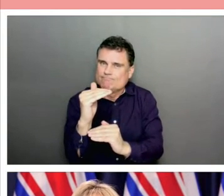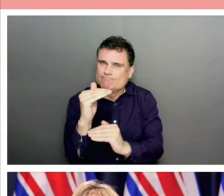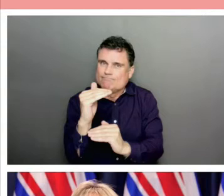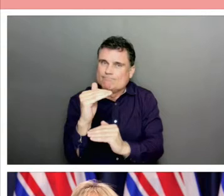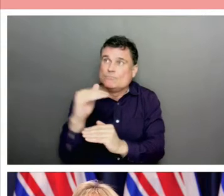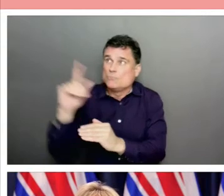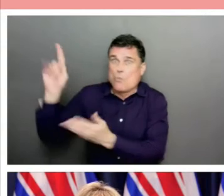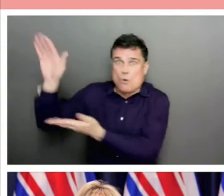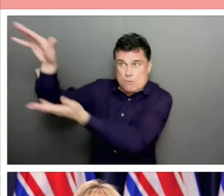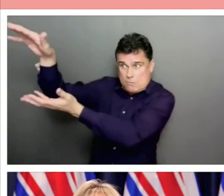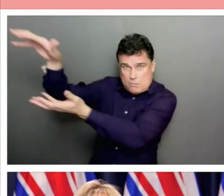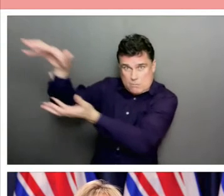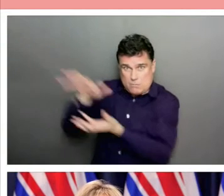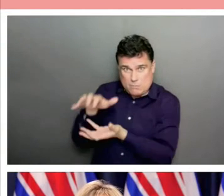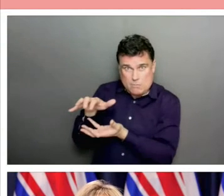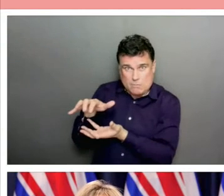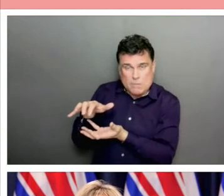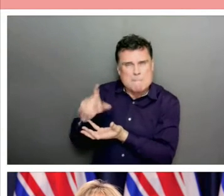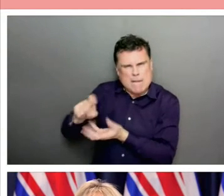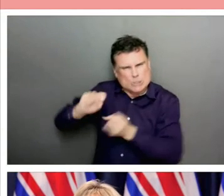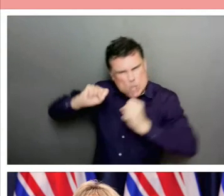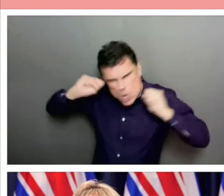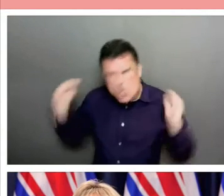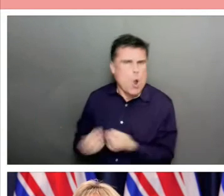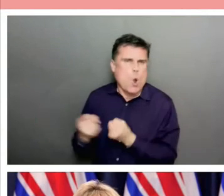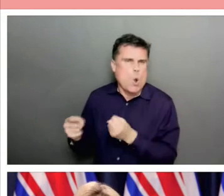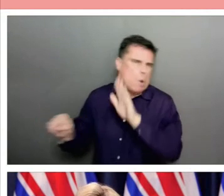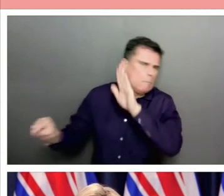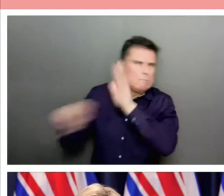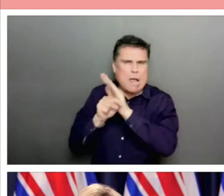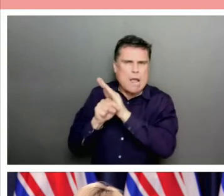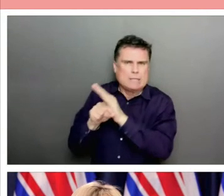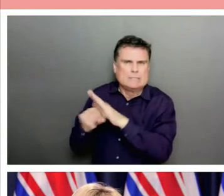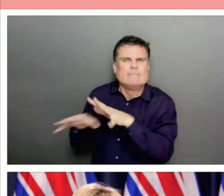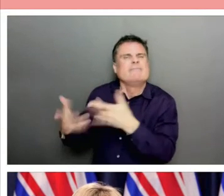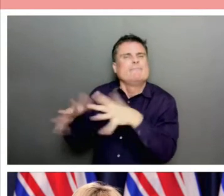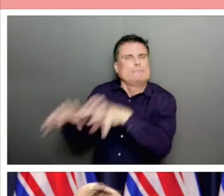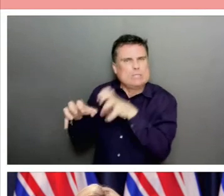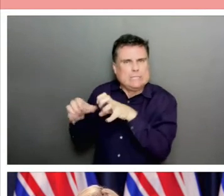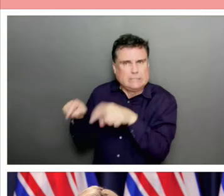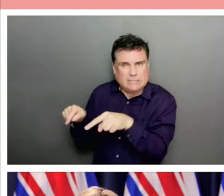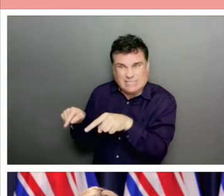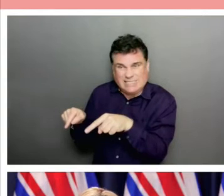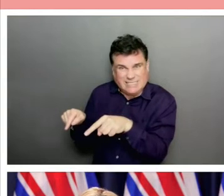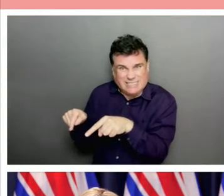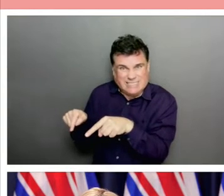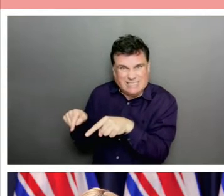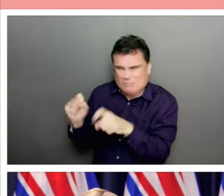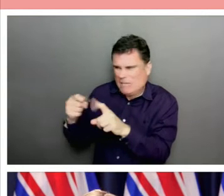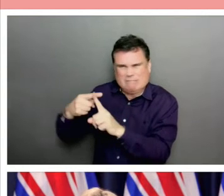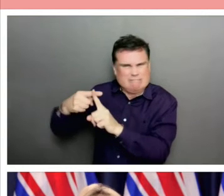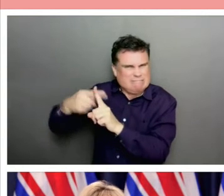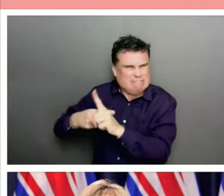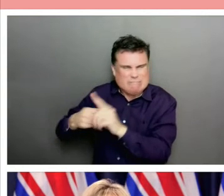temperature freezer, but that means we can also use the Pfizer vaccine to start immunizing residents of long-term care homes.